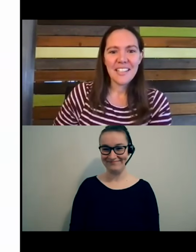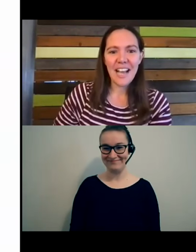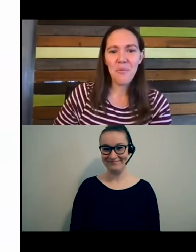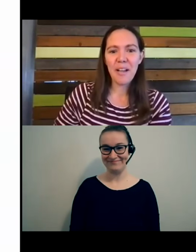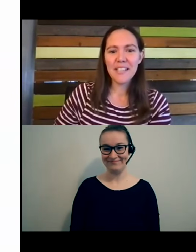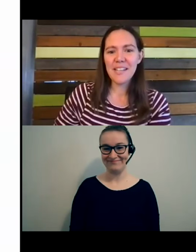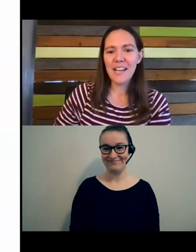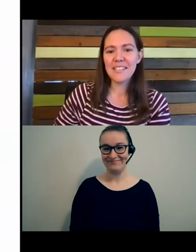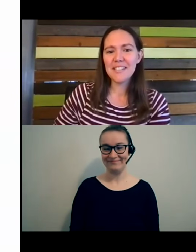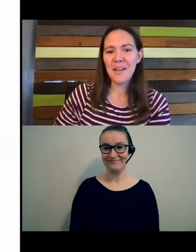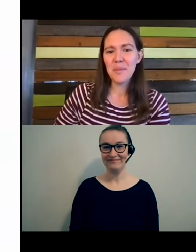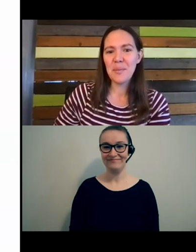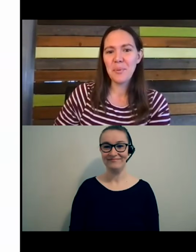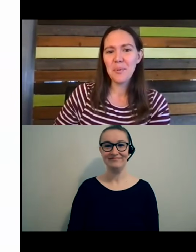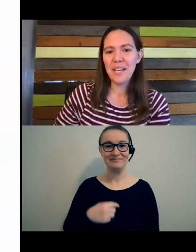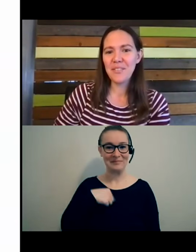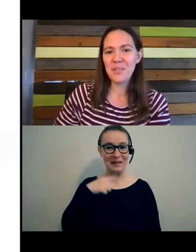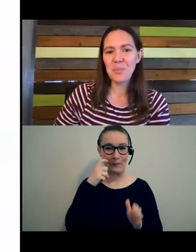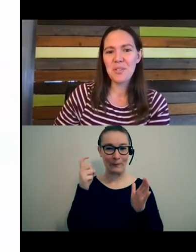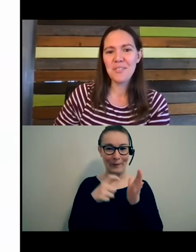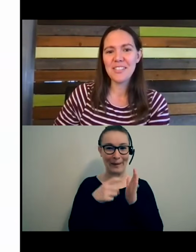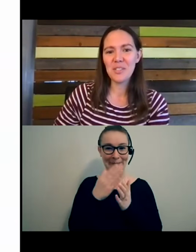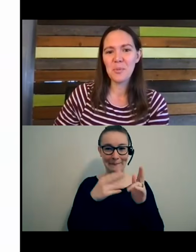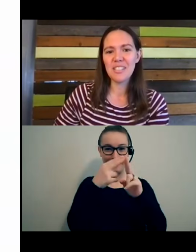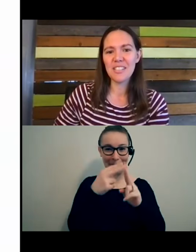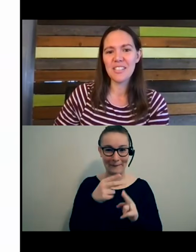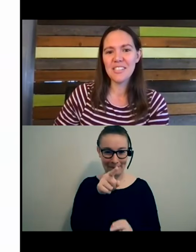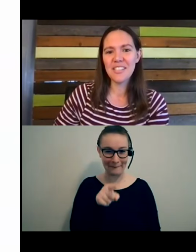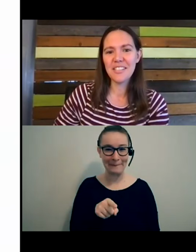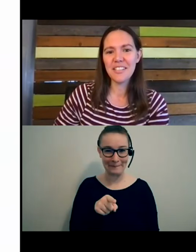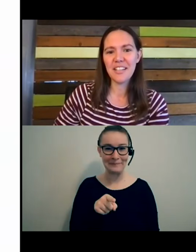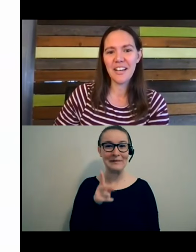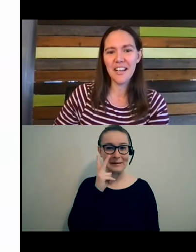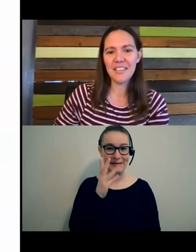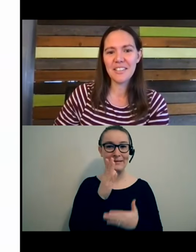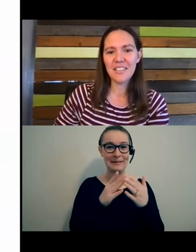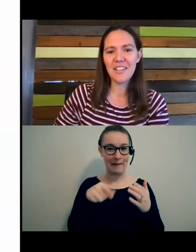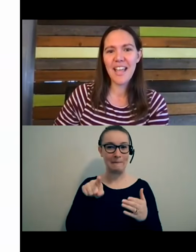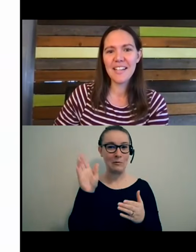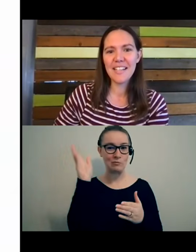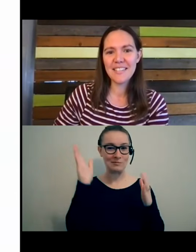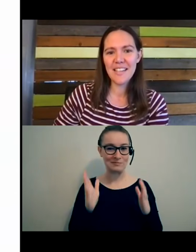I recognize some people. We have some previous speakers. Glen is here,